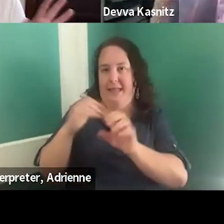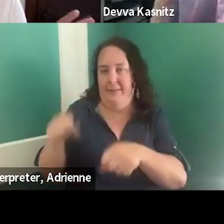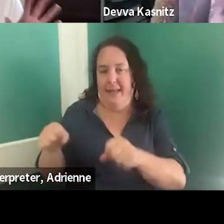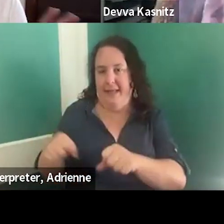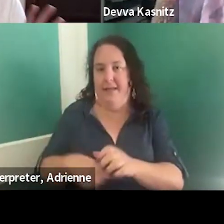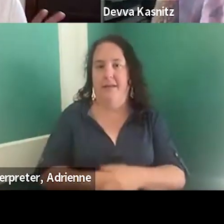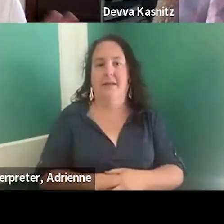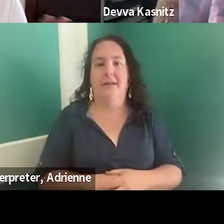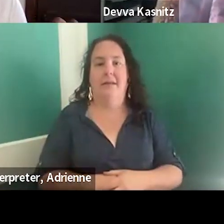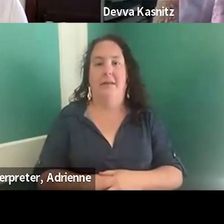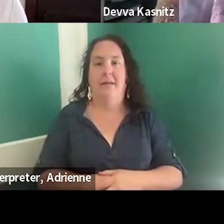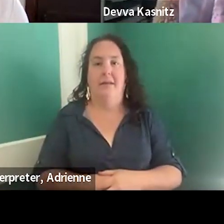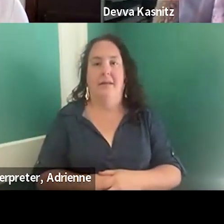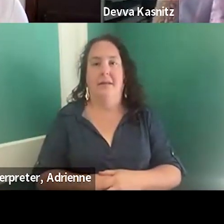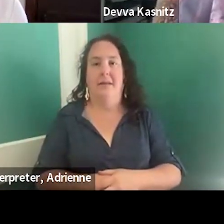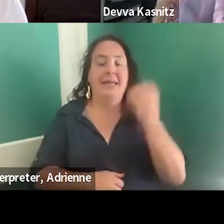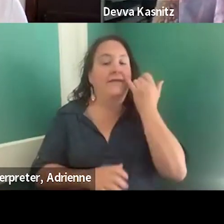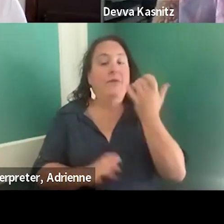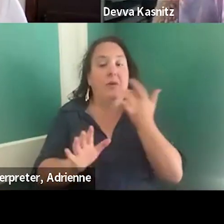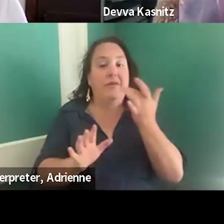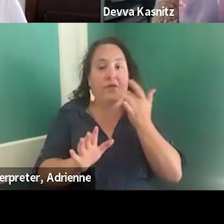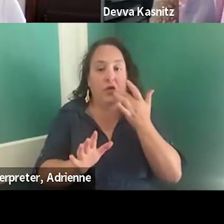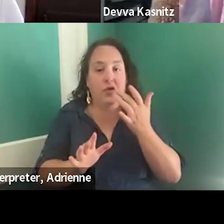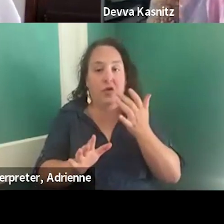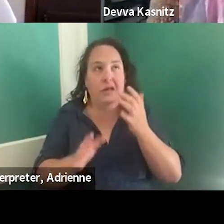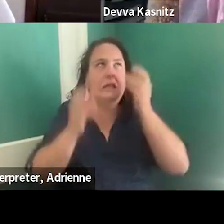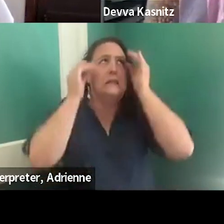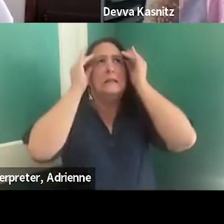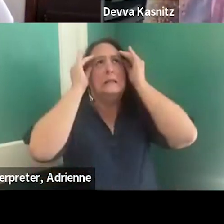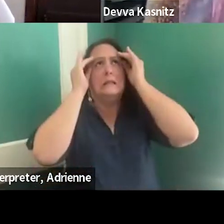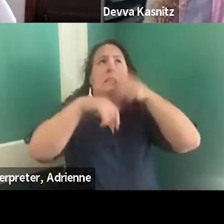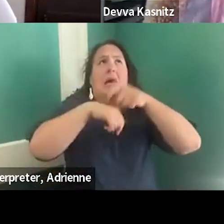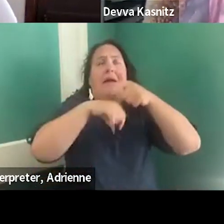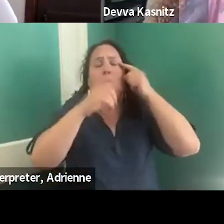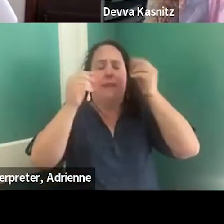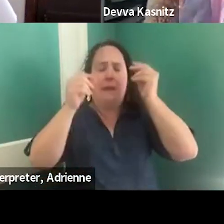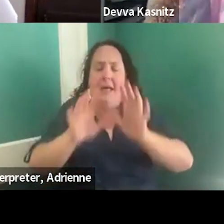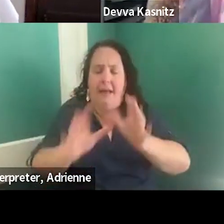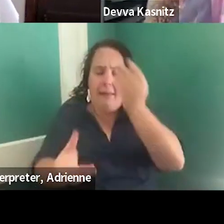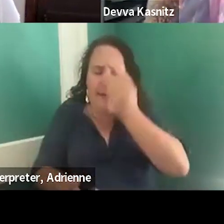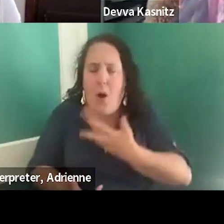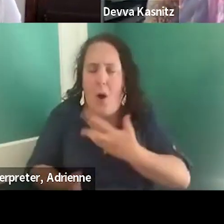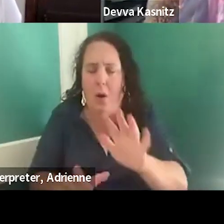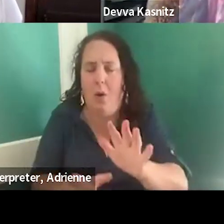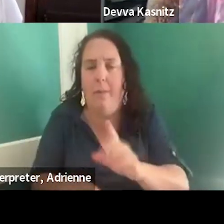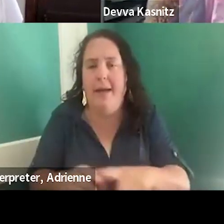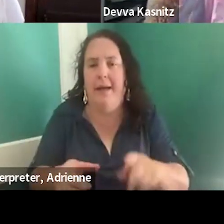know if you need like an extra minute to think about things. What do you wish non-disabled folks